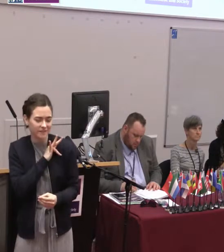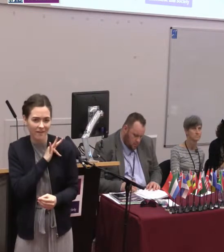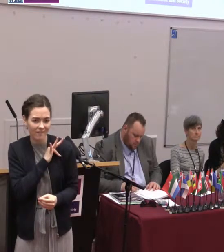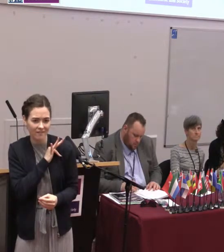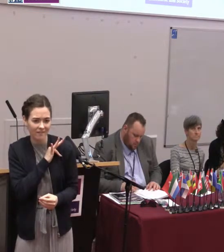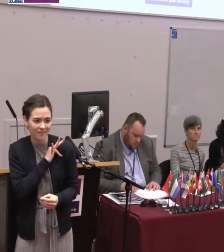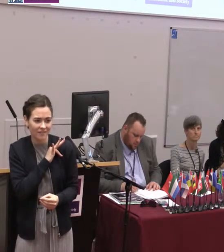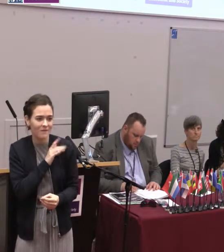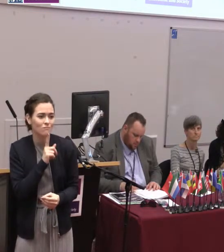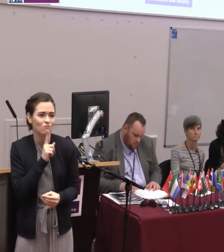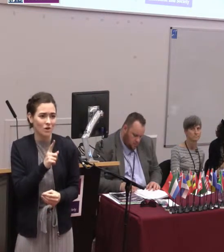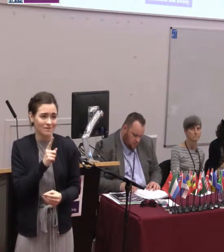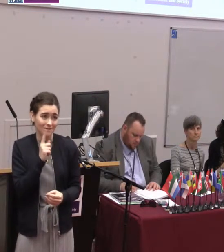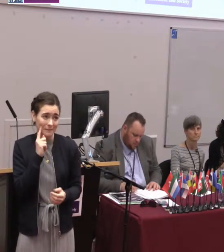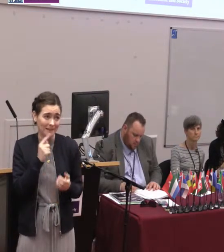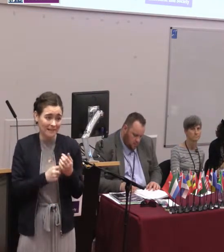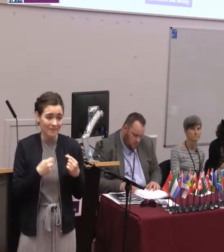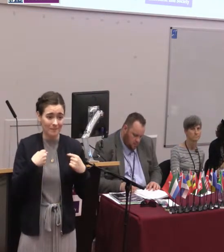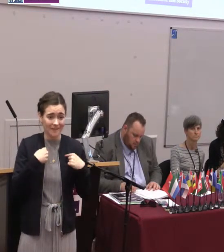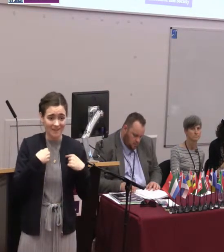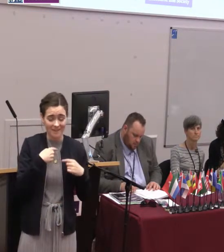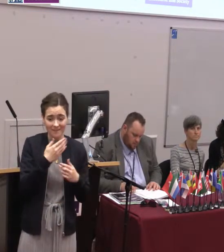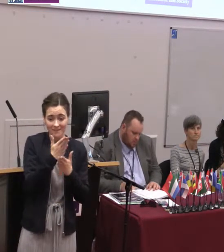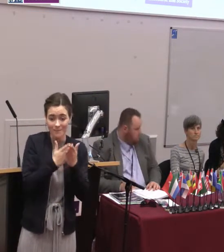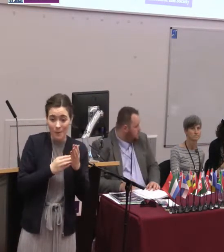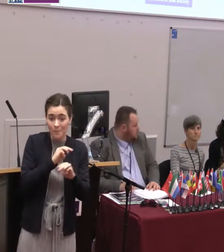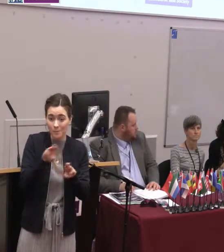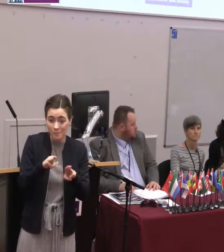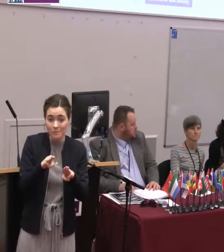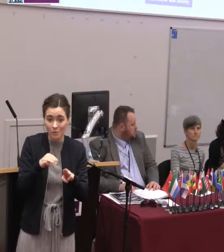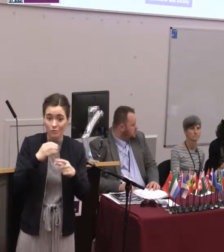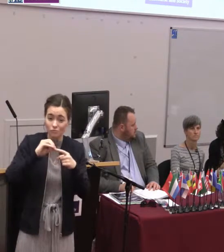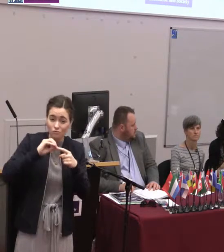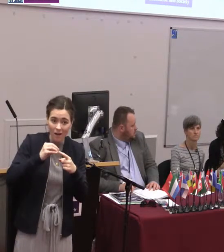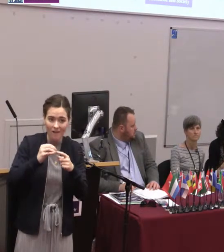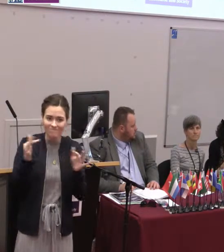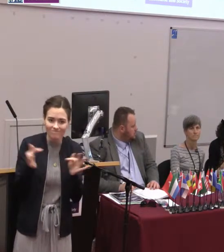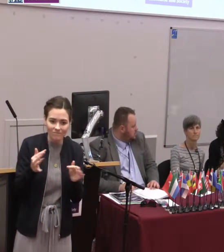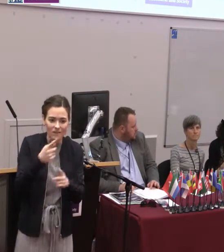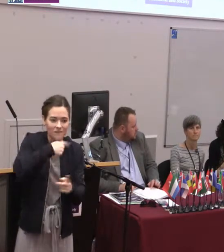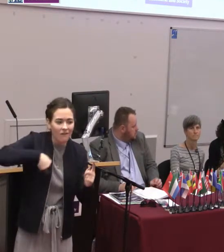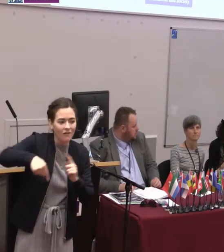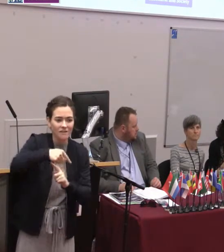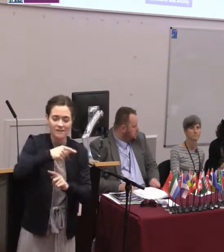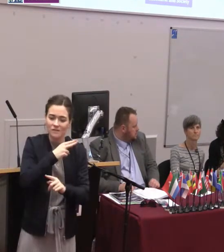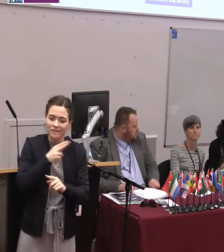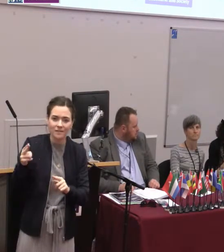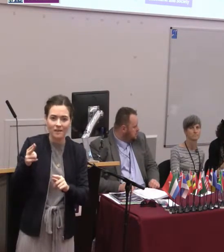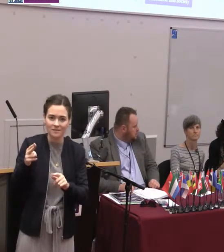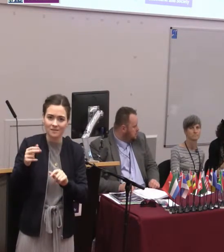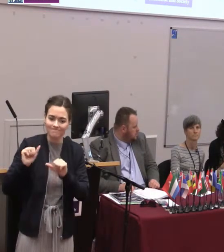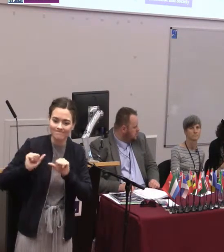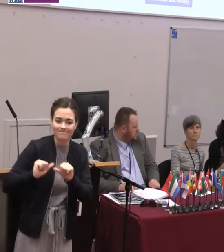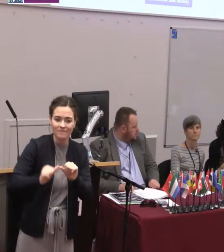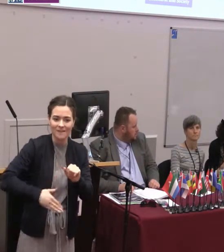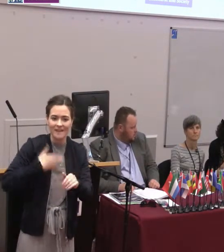And, believe you me, some people tried to scare us and to not pushing living independently